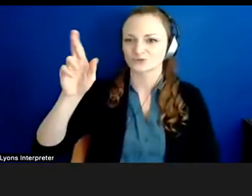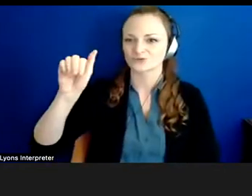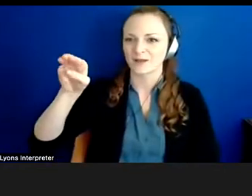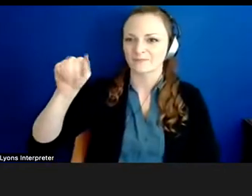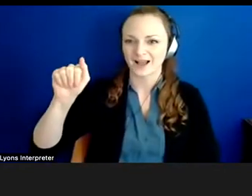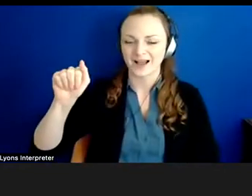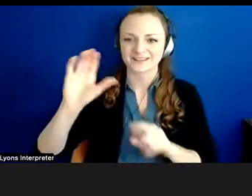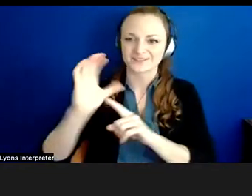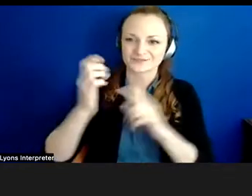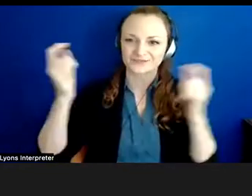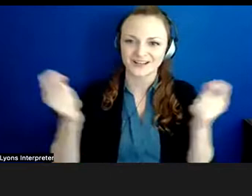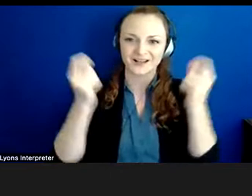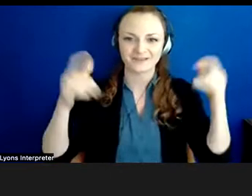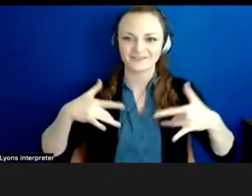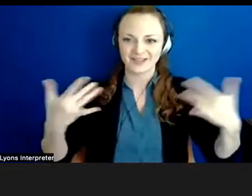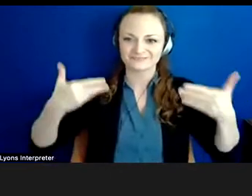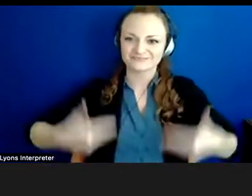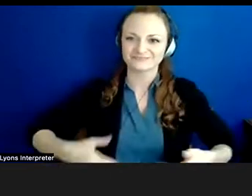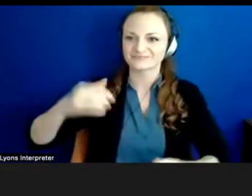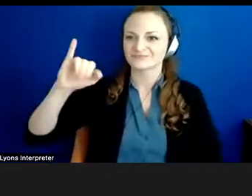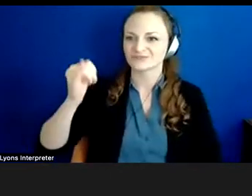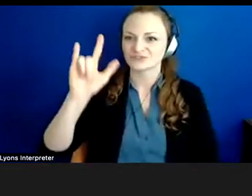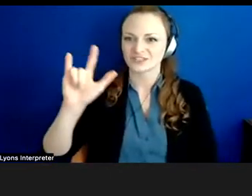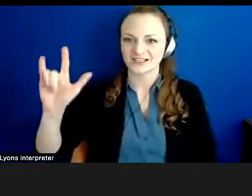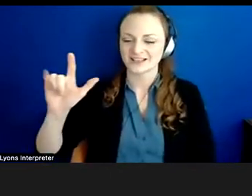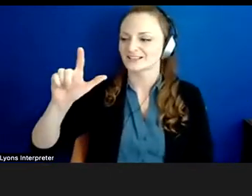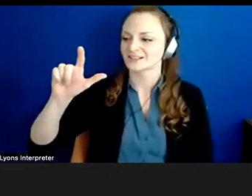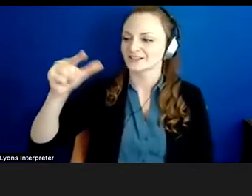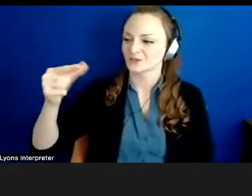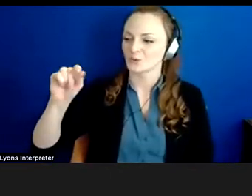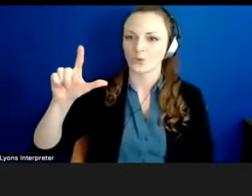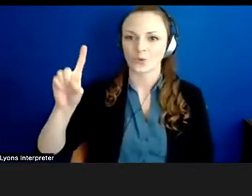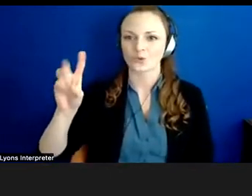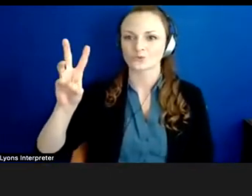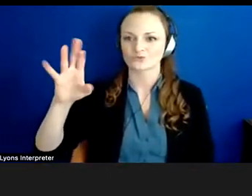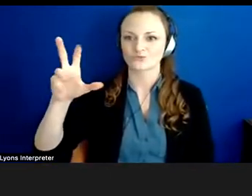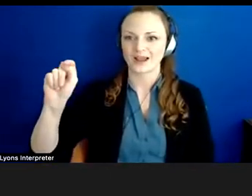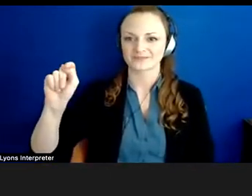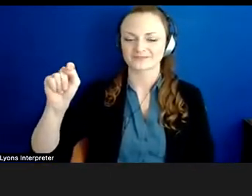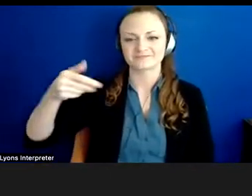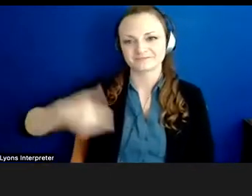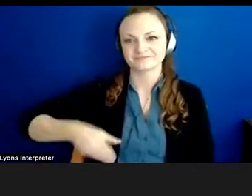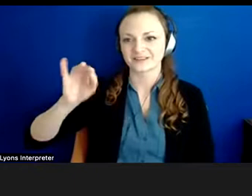19:05:30 My name is Jill Goldwright, and I am one of the faculty members of the English